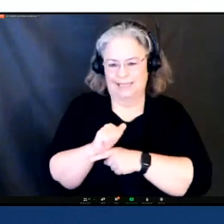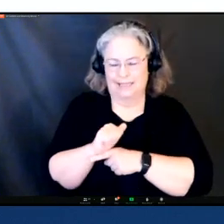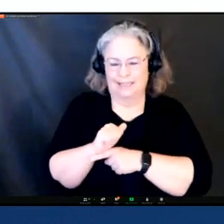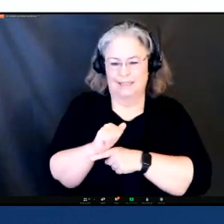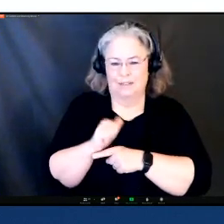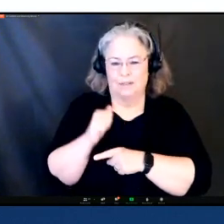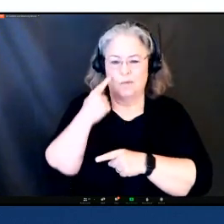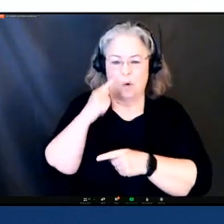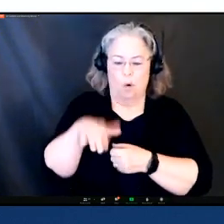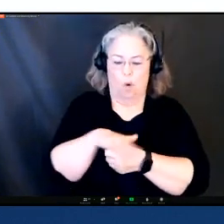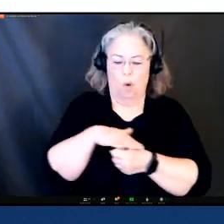in future budgets.